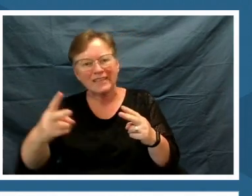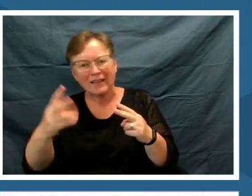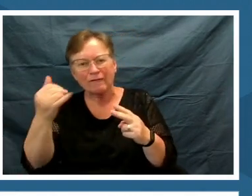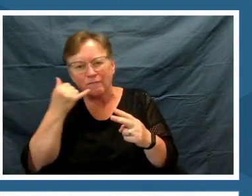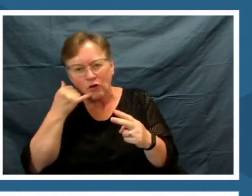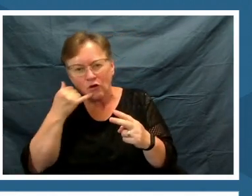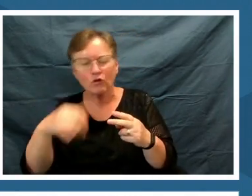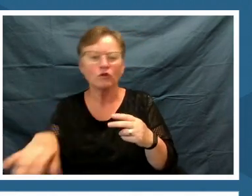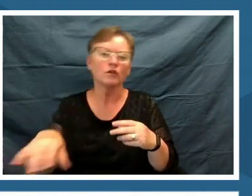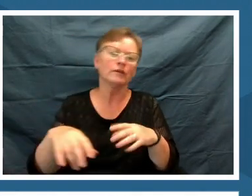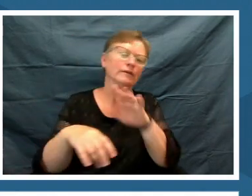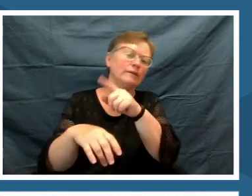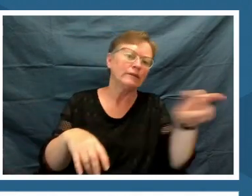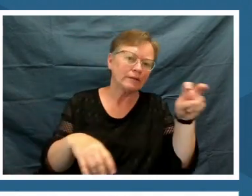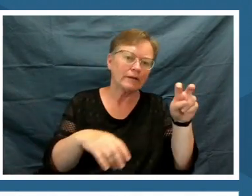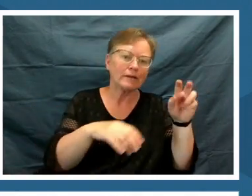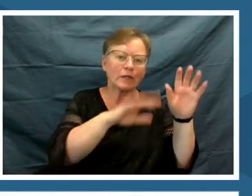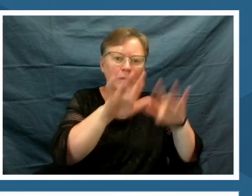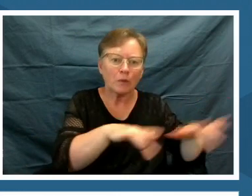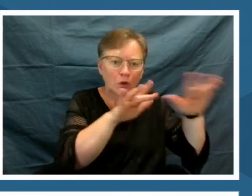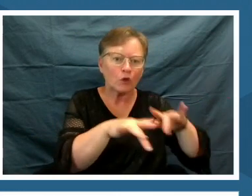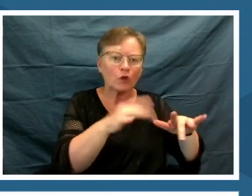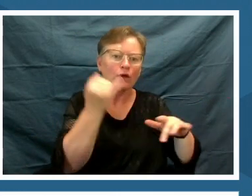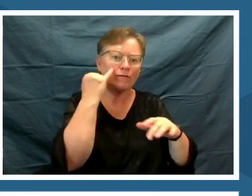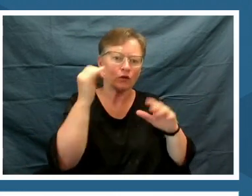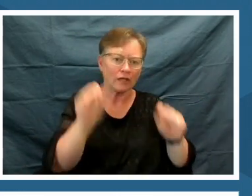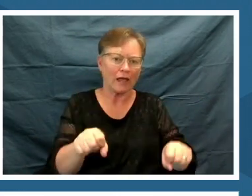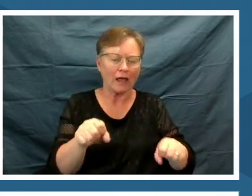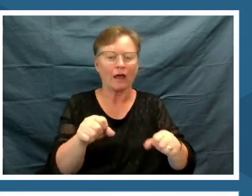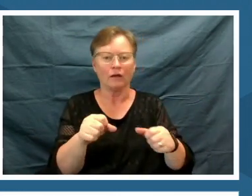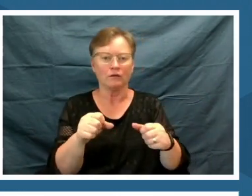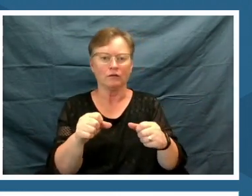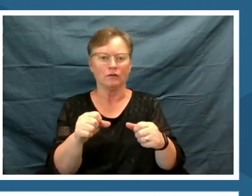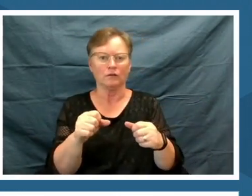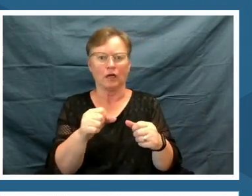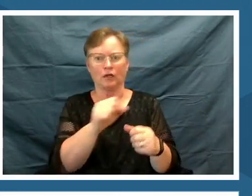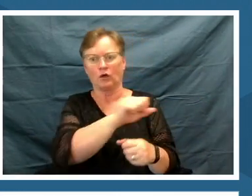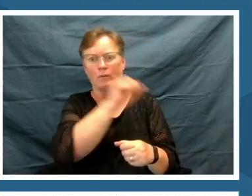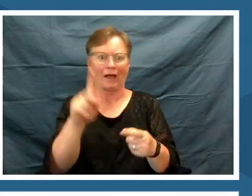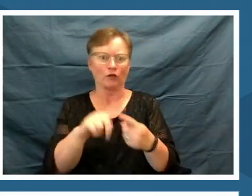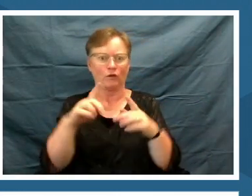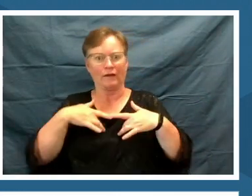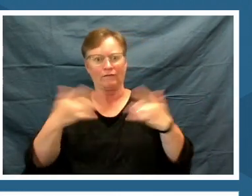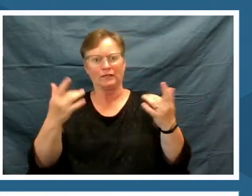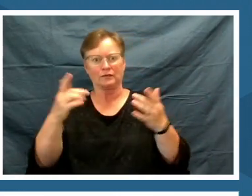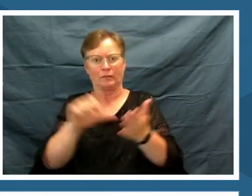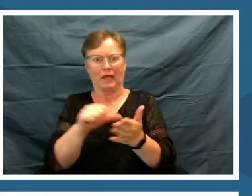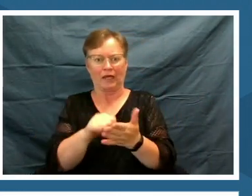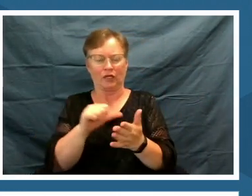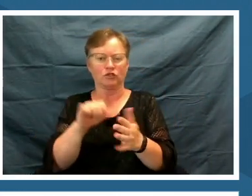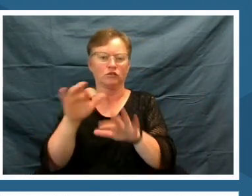access to it and put your go back to the events page and put your question in on